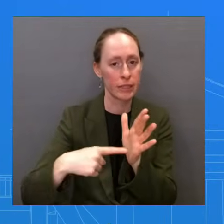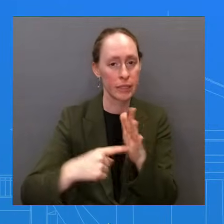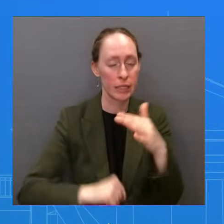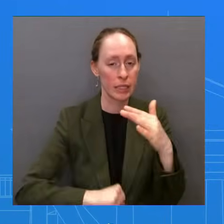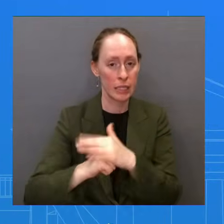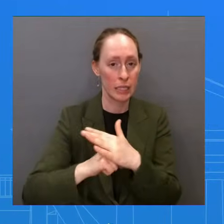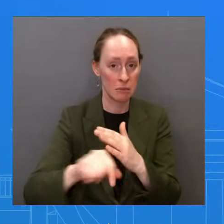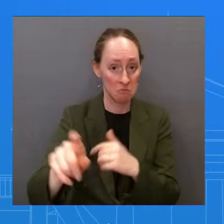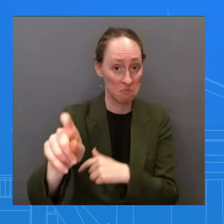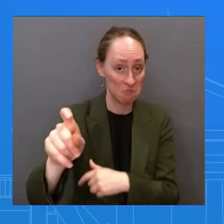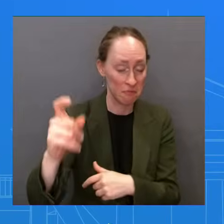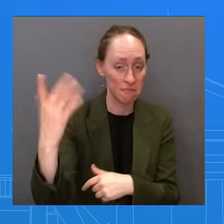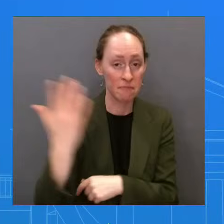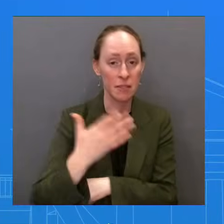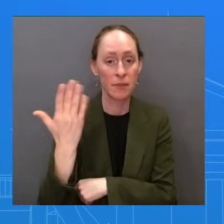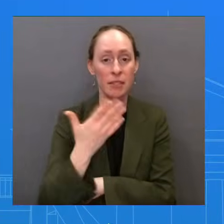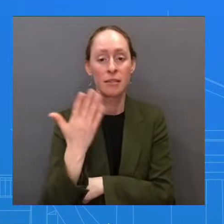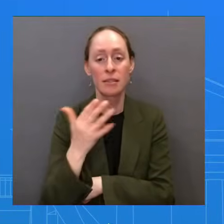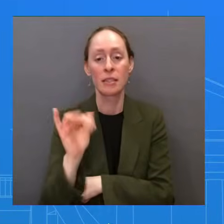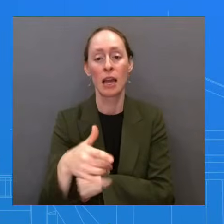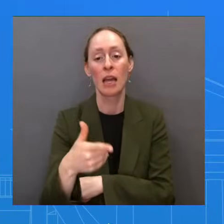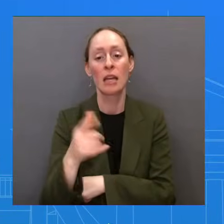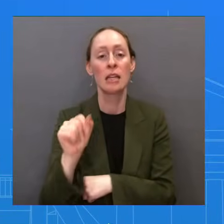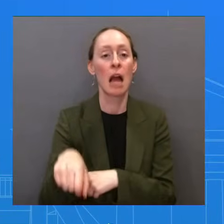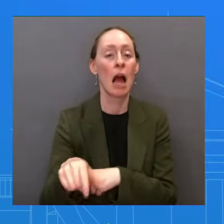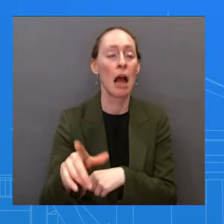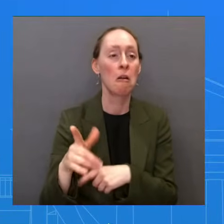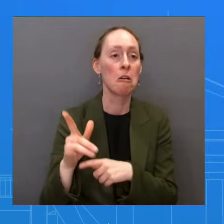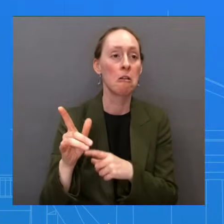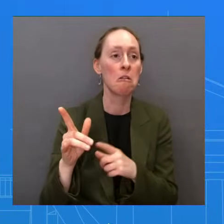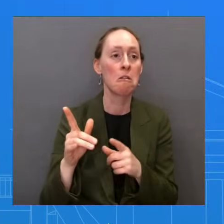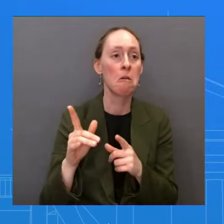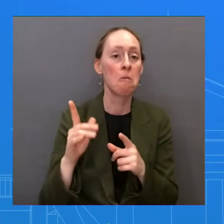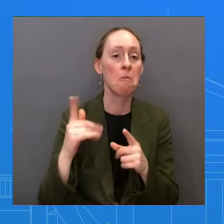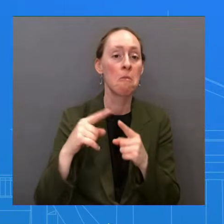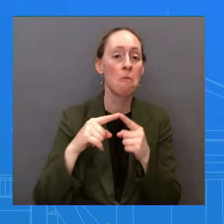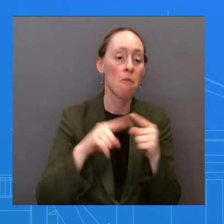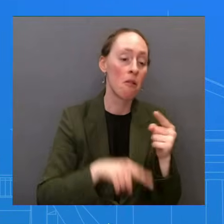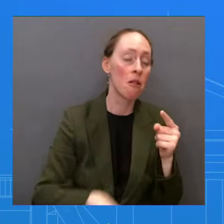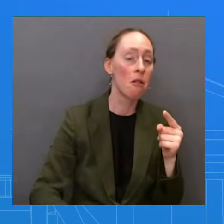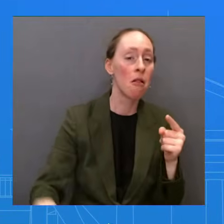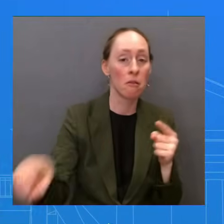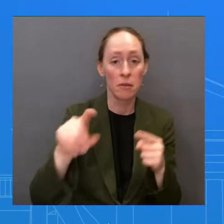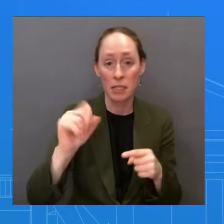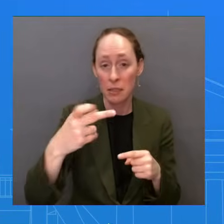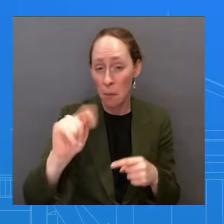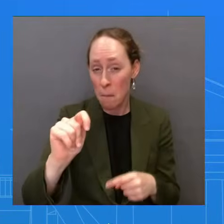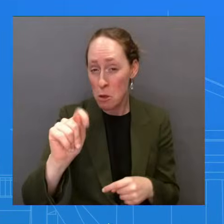Ms. Jean-Pierre: What I can tell you is the President believes that it is the Cong- -- is it -- it is Congress's duty to get this done.